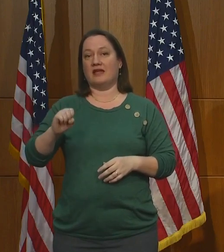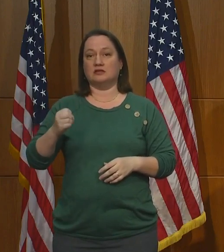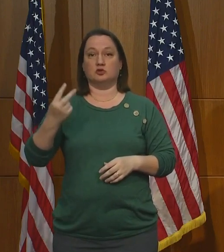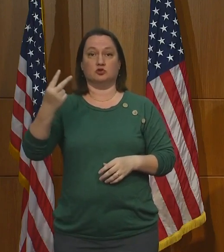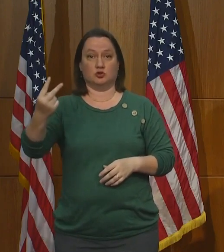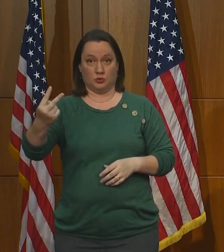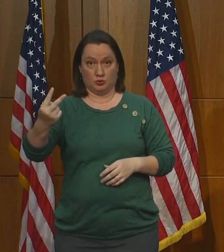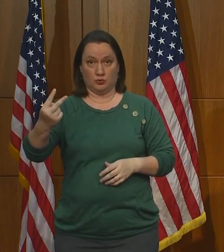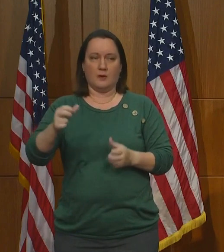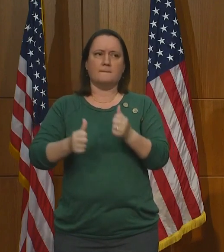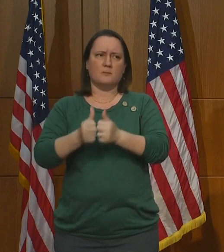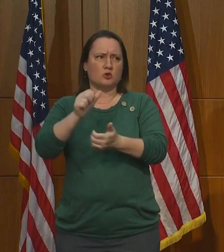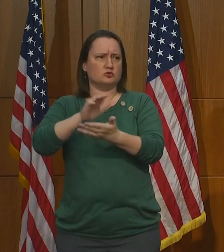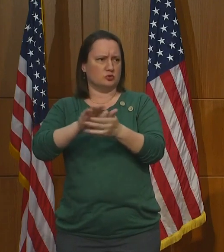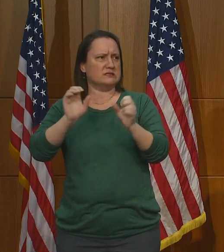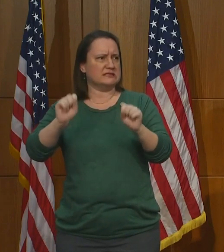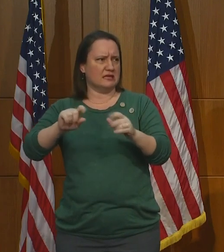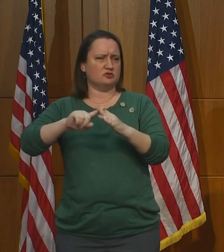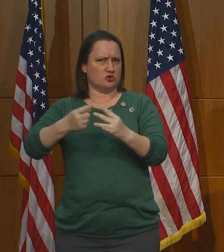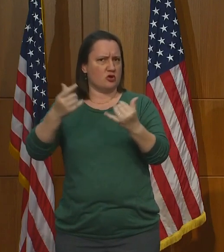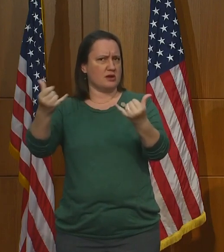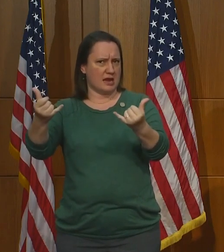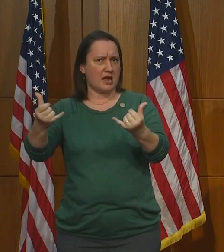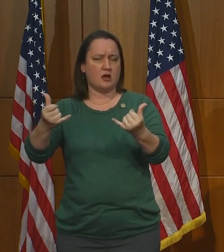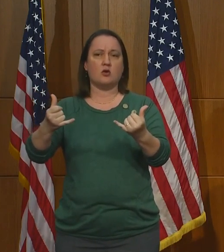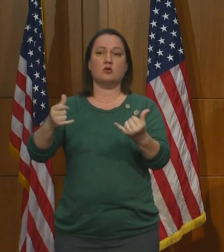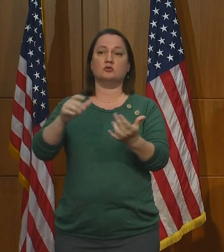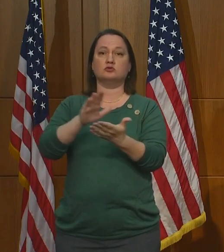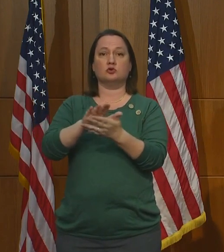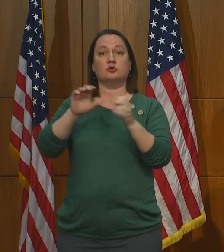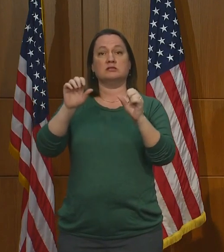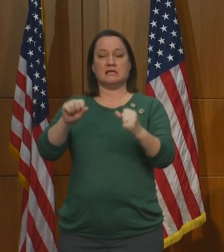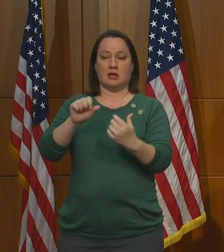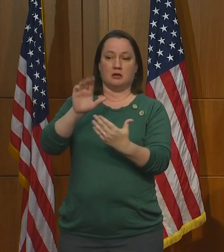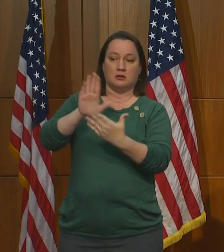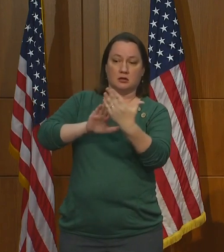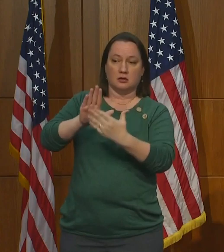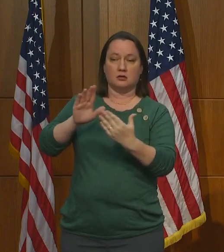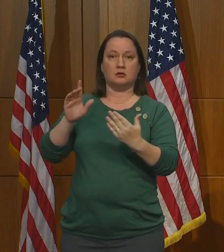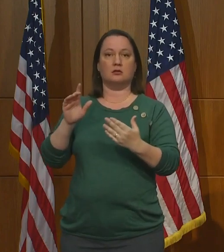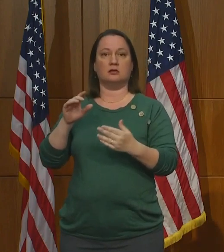IN FACE TO WHICH MOST SCHOOLS